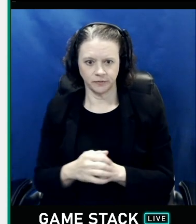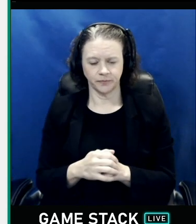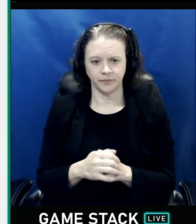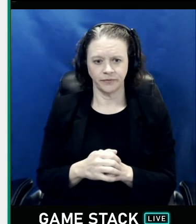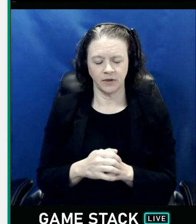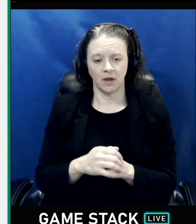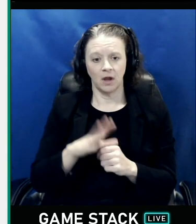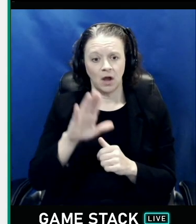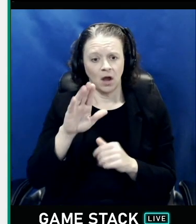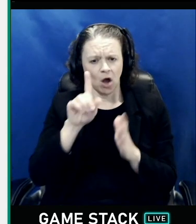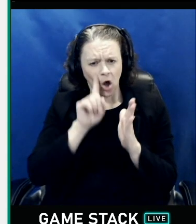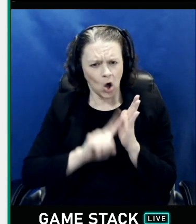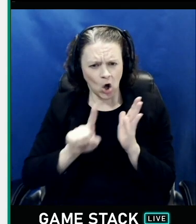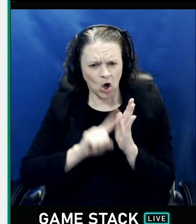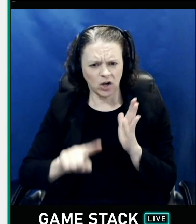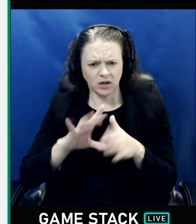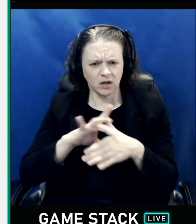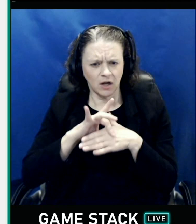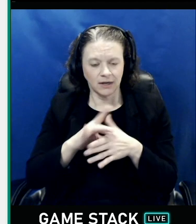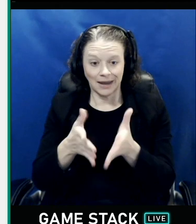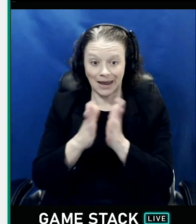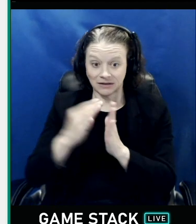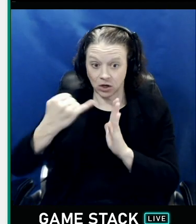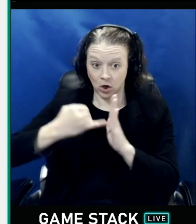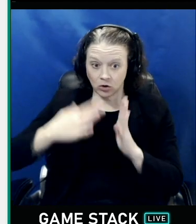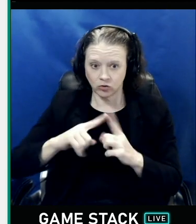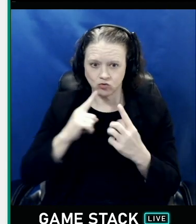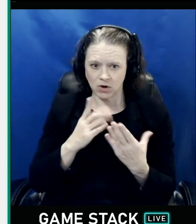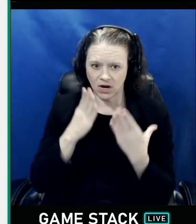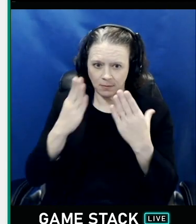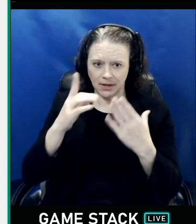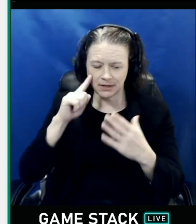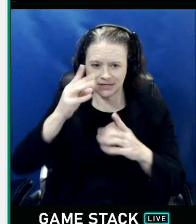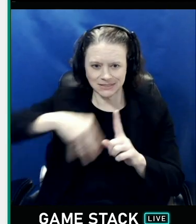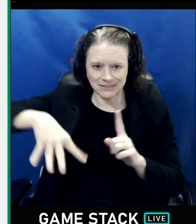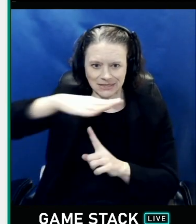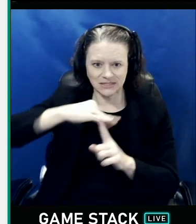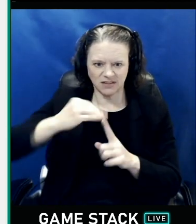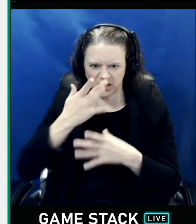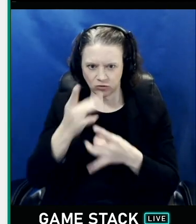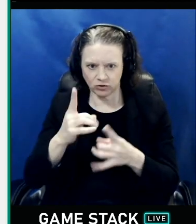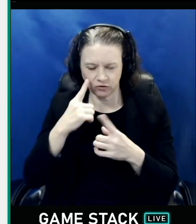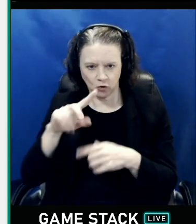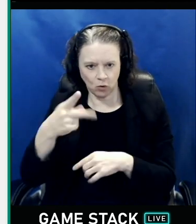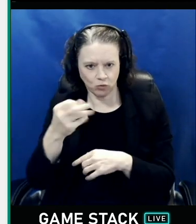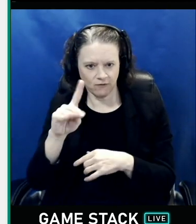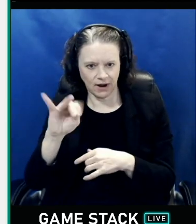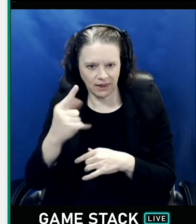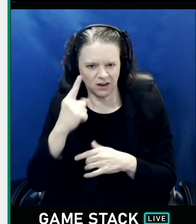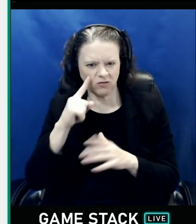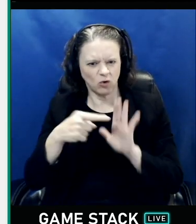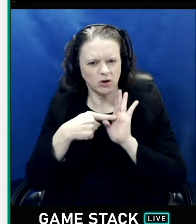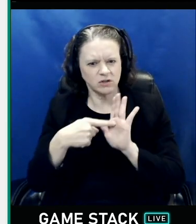Audit content: Ask artists to recommend scenes of interest for profiling. For example, an indoor dungeon with heavy occlusion,